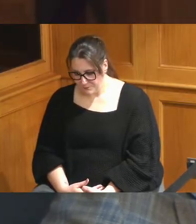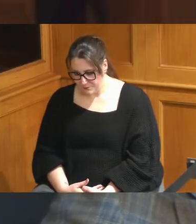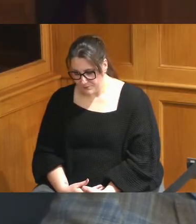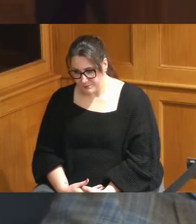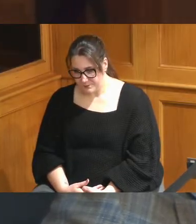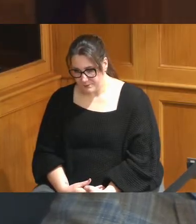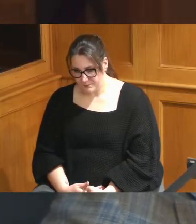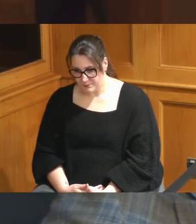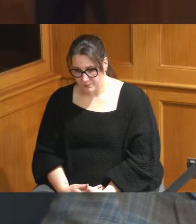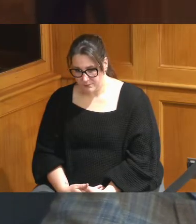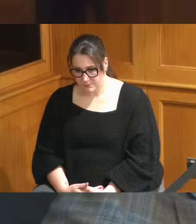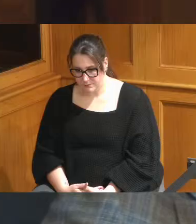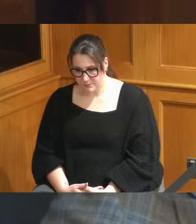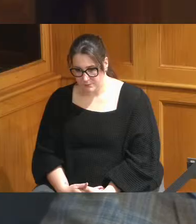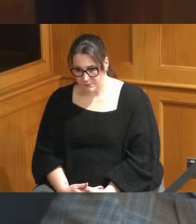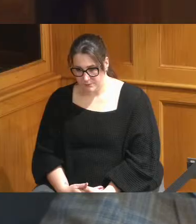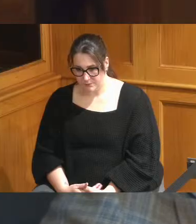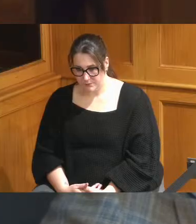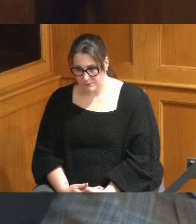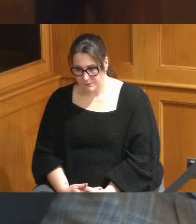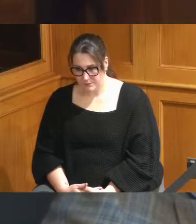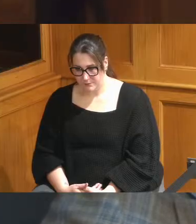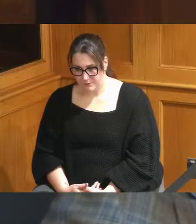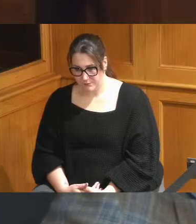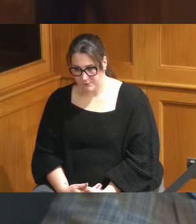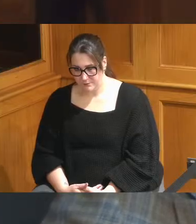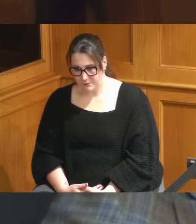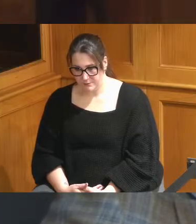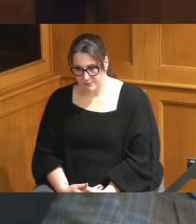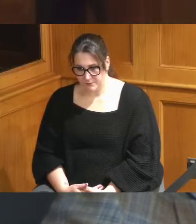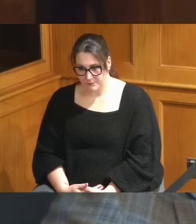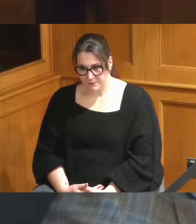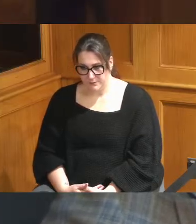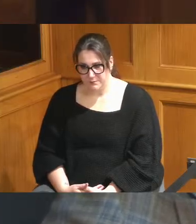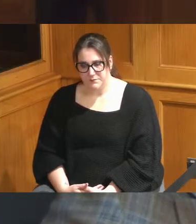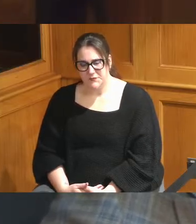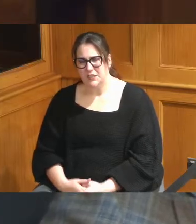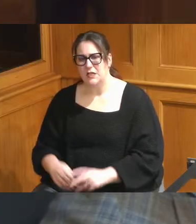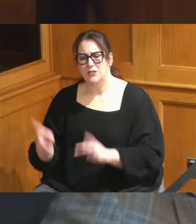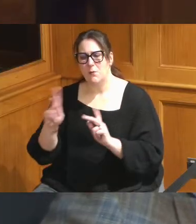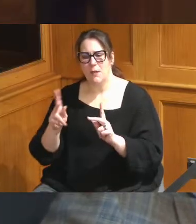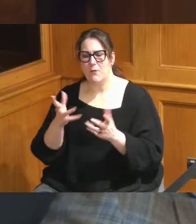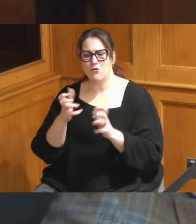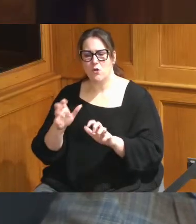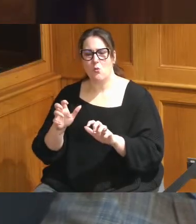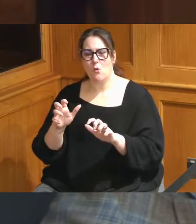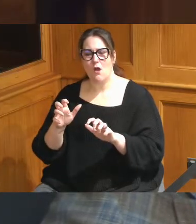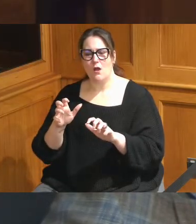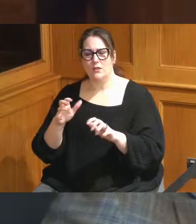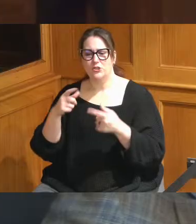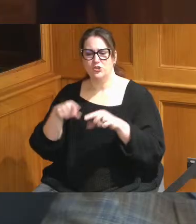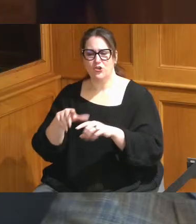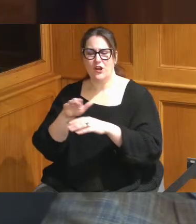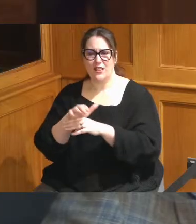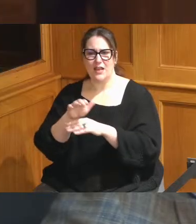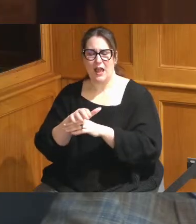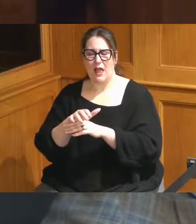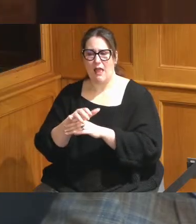there with DORAs and drinking and partying all night. And they got a million-doll condo. So,